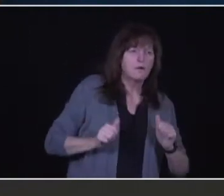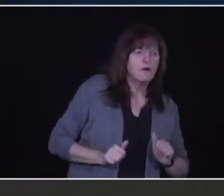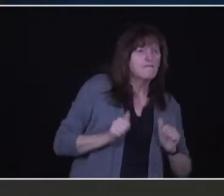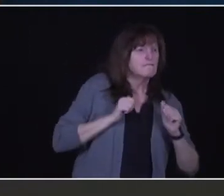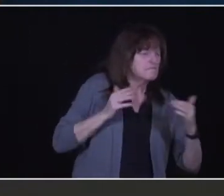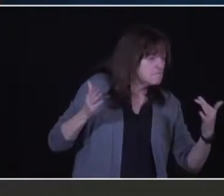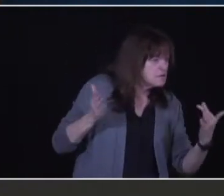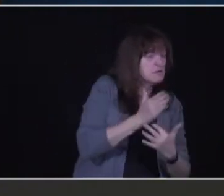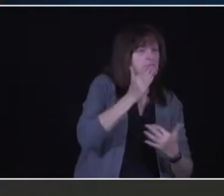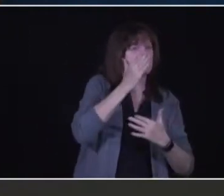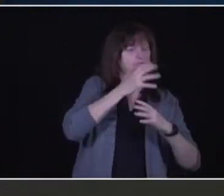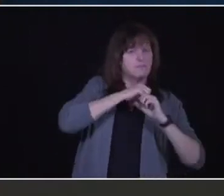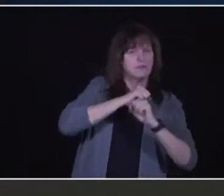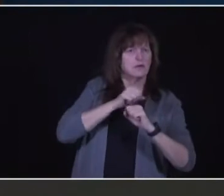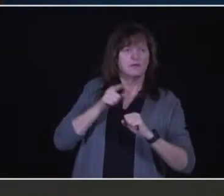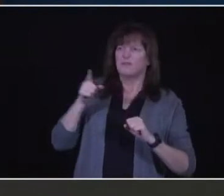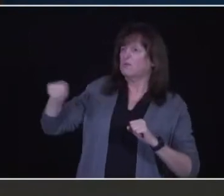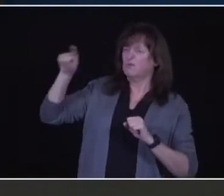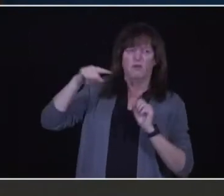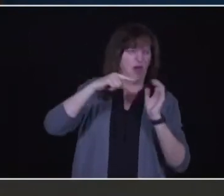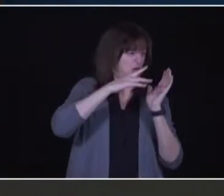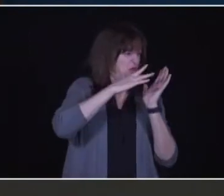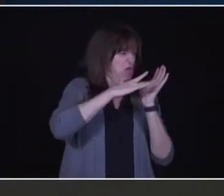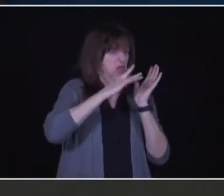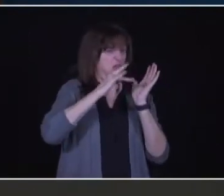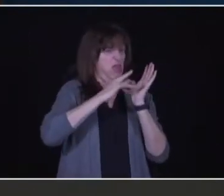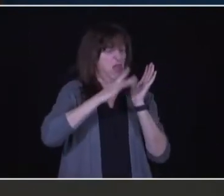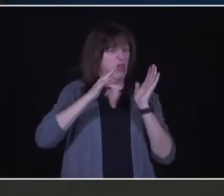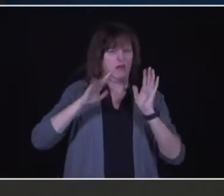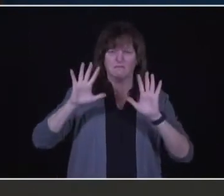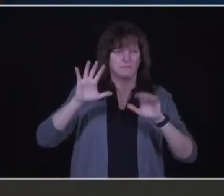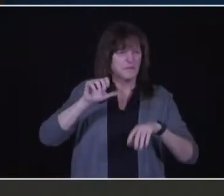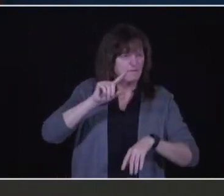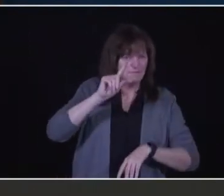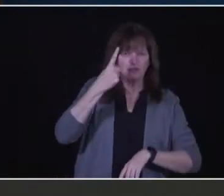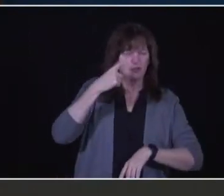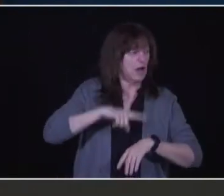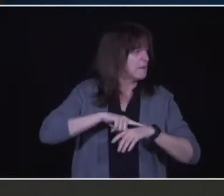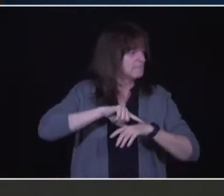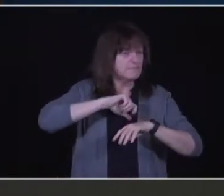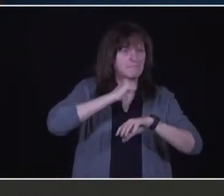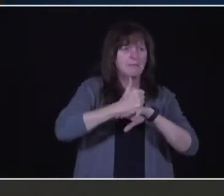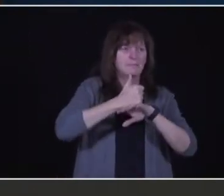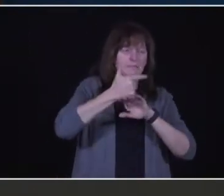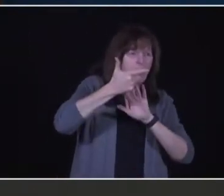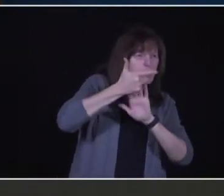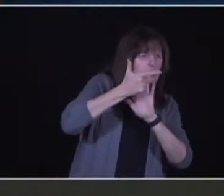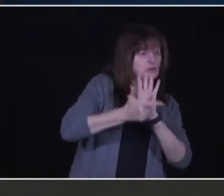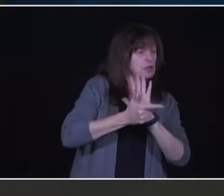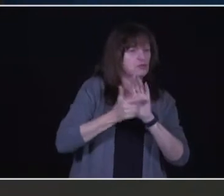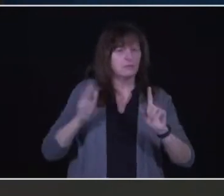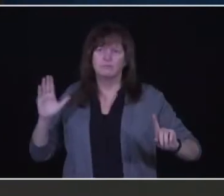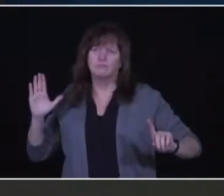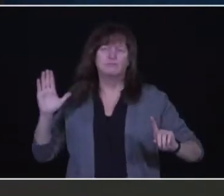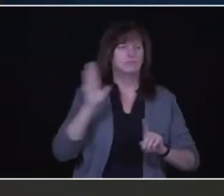This legislation is the first of its kind in Canada. And it is desperately needed here in Ontario. Our province has become